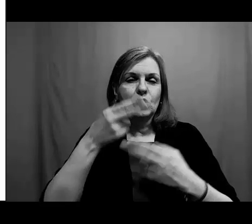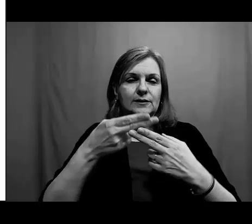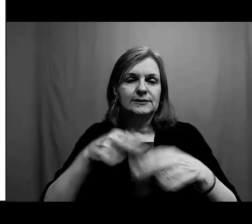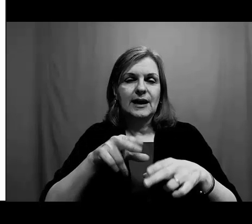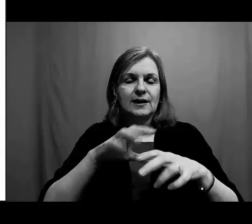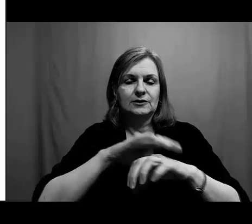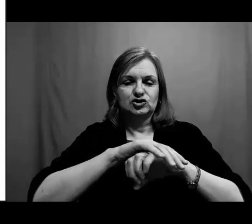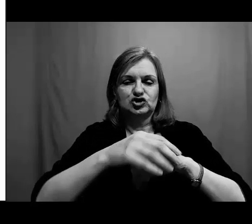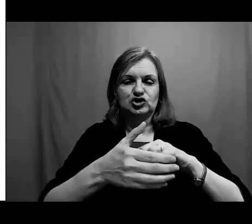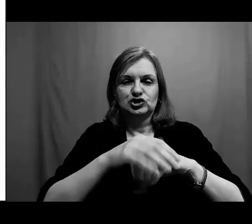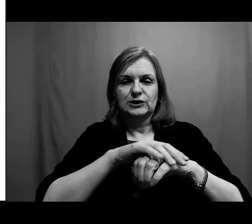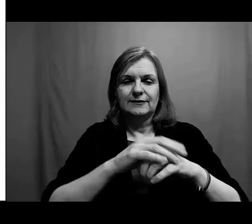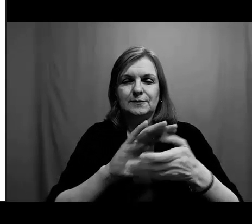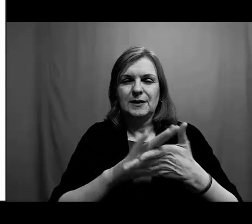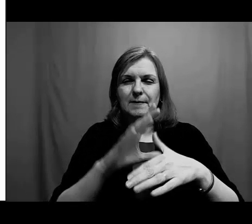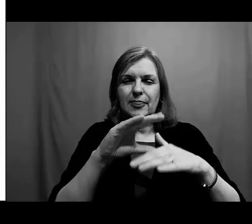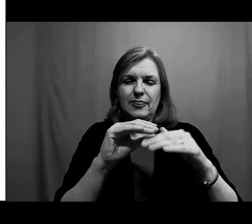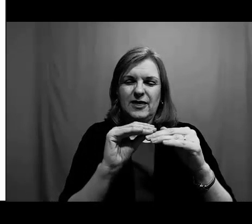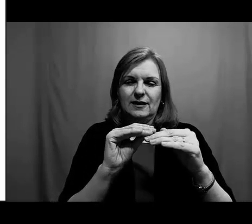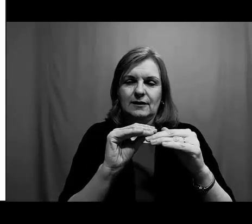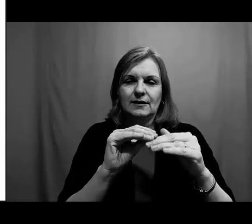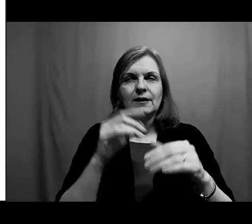so if you can imagine your chicken egg